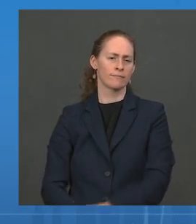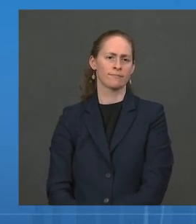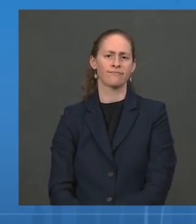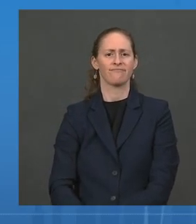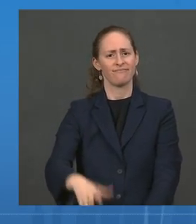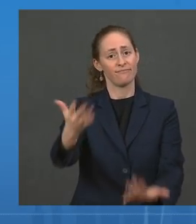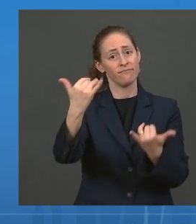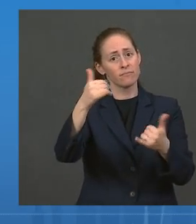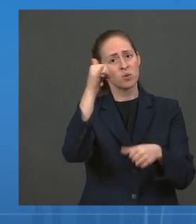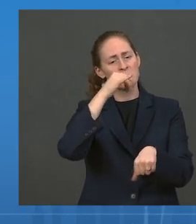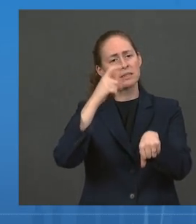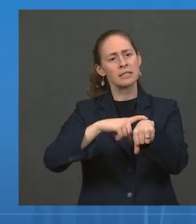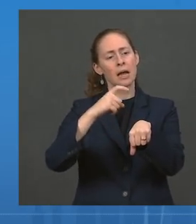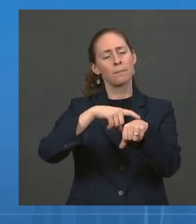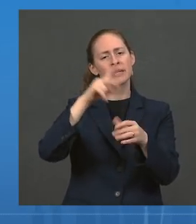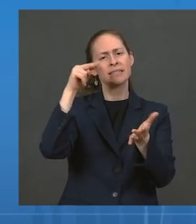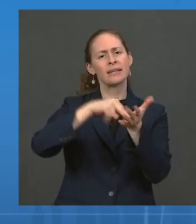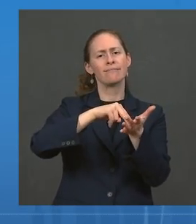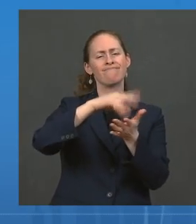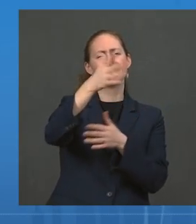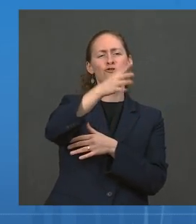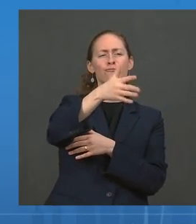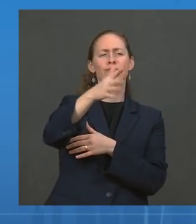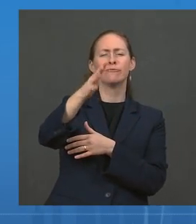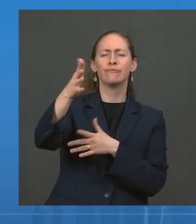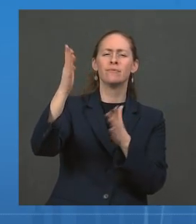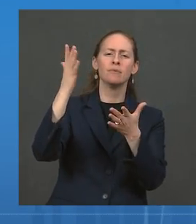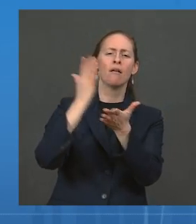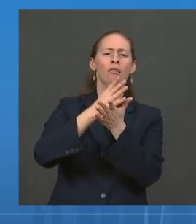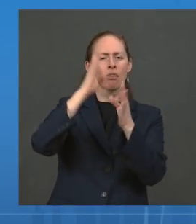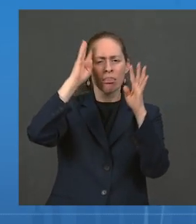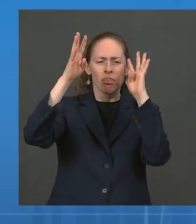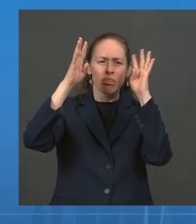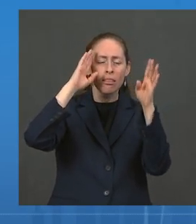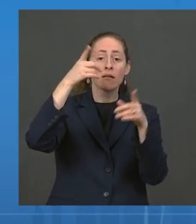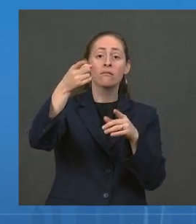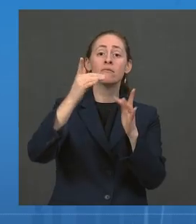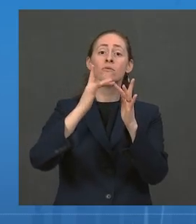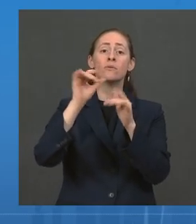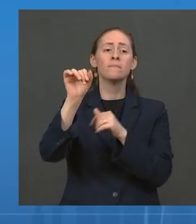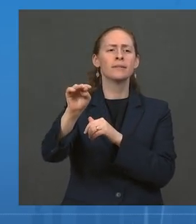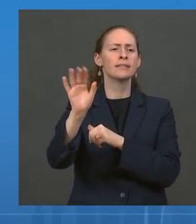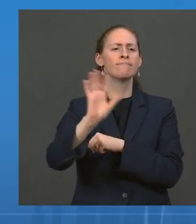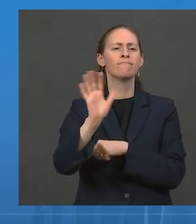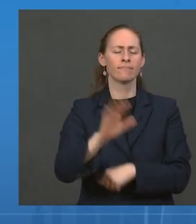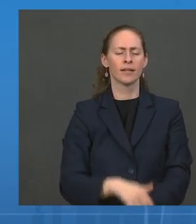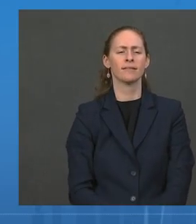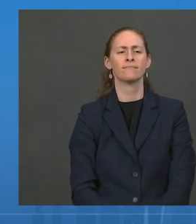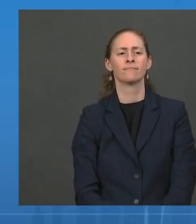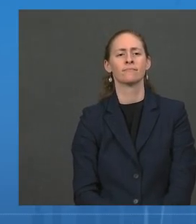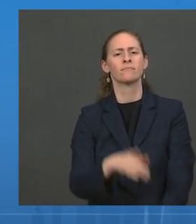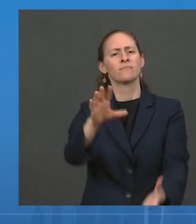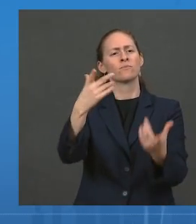on their platforms. In order to fully turn the tide on health misinformation, we not only need individual action,